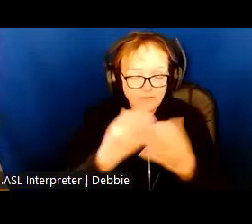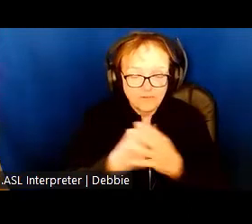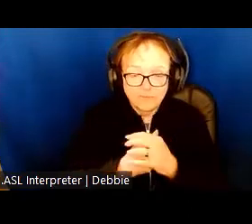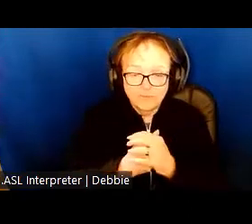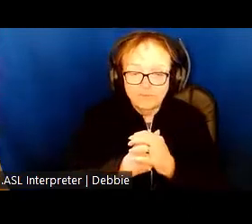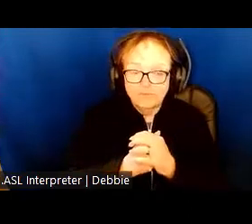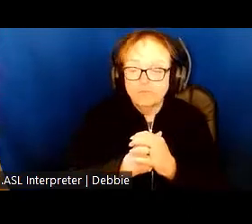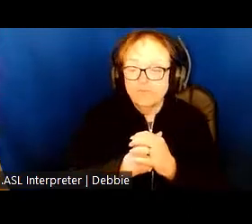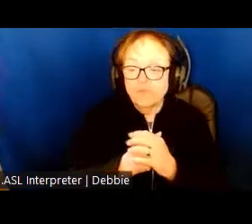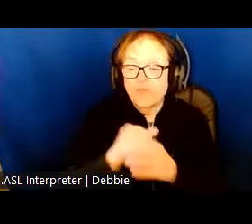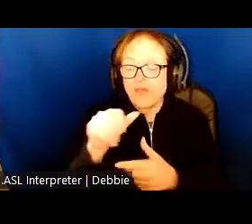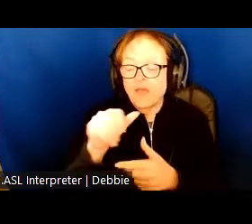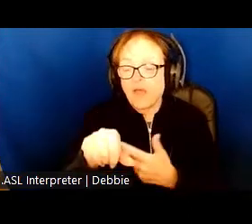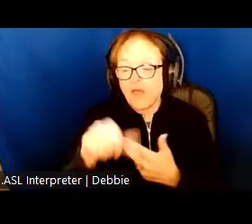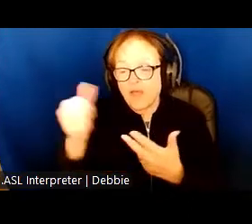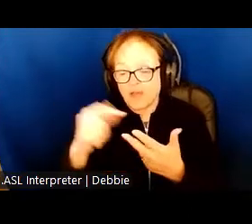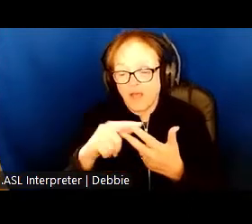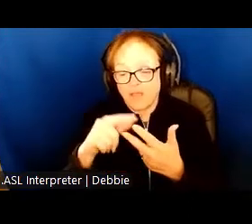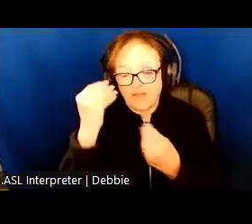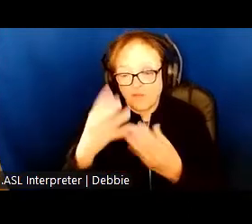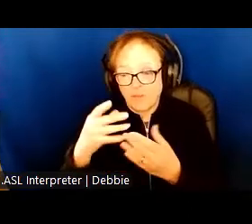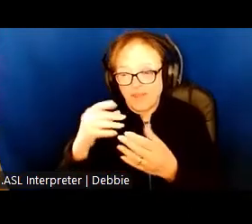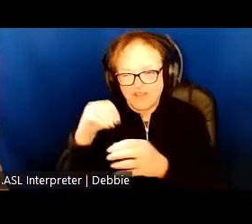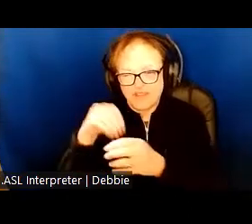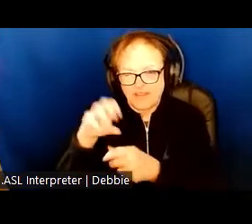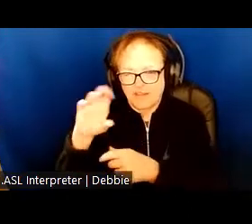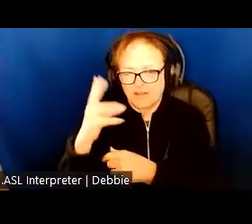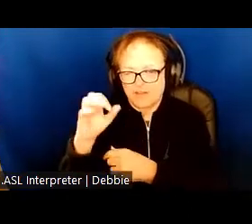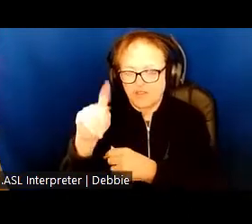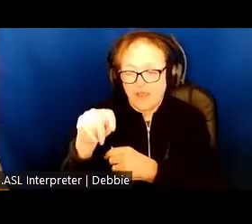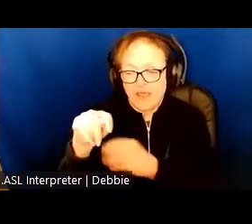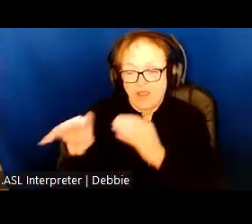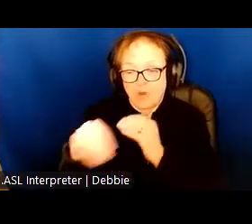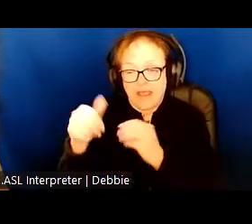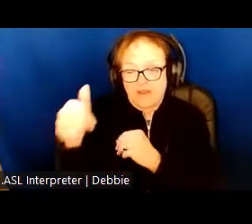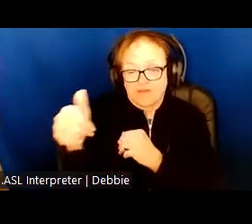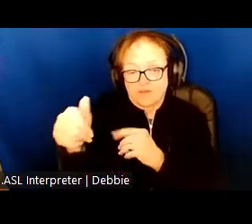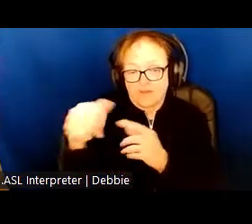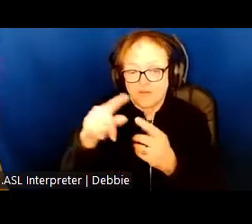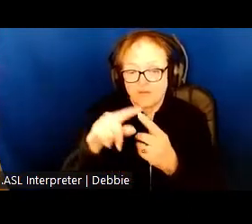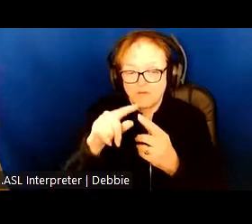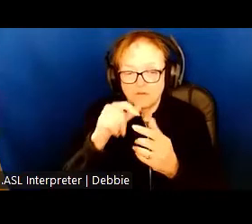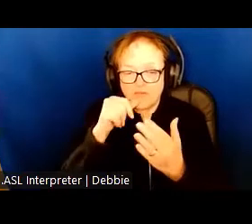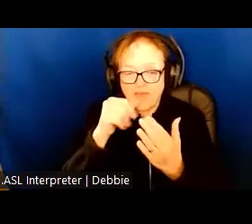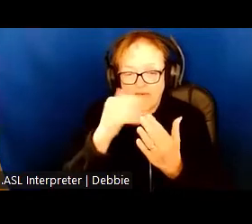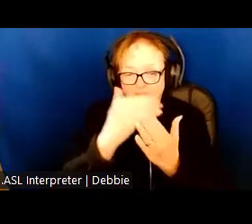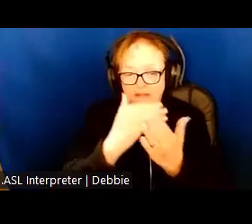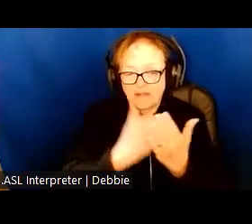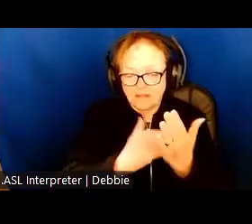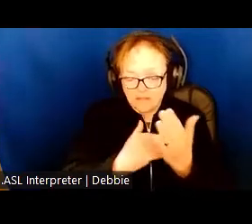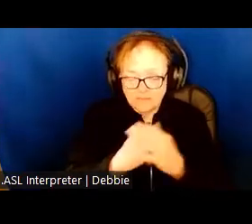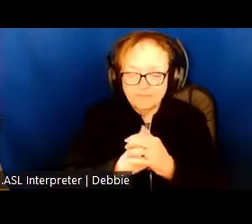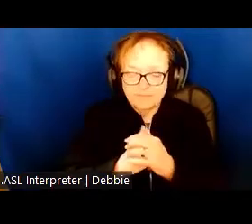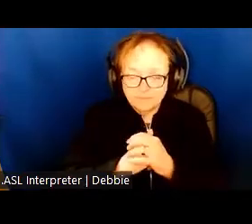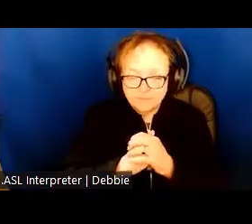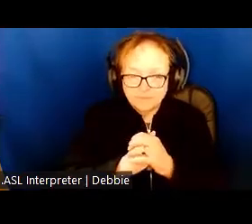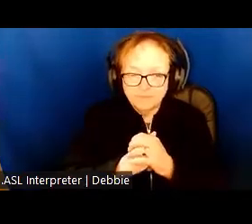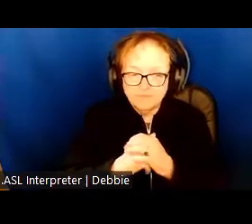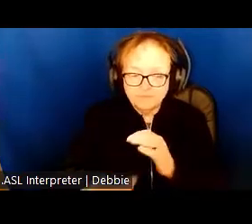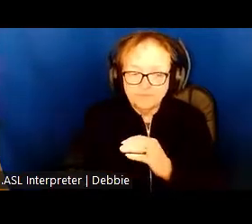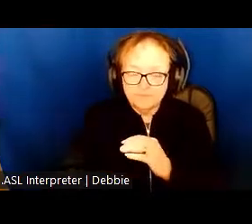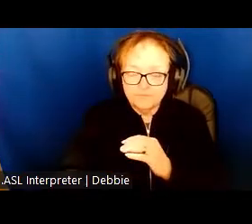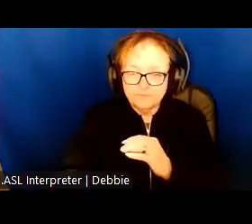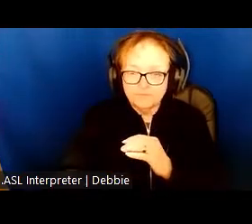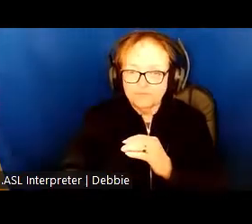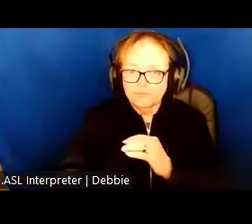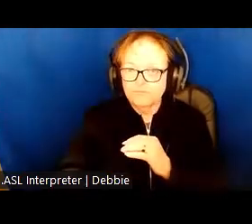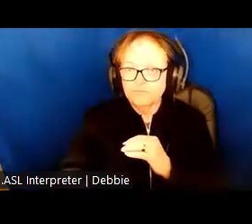and you can also find a link to where you can add yourself to the mailing list. Also,